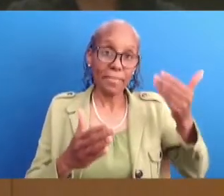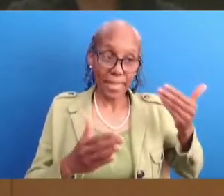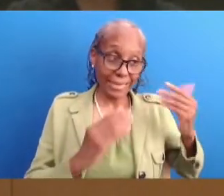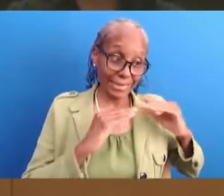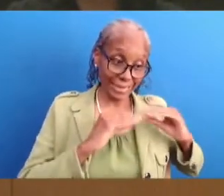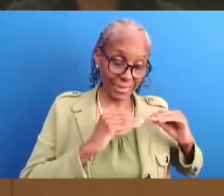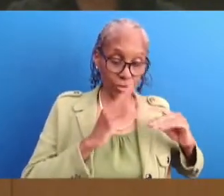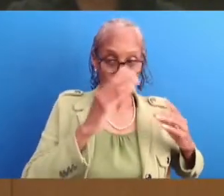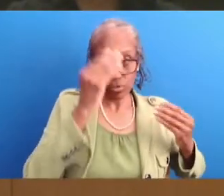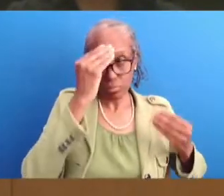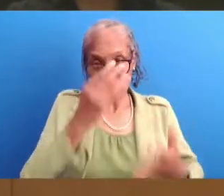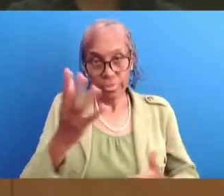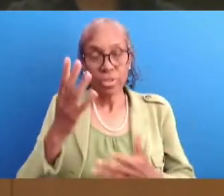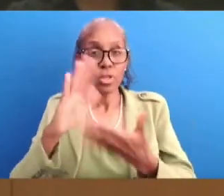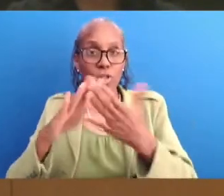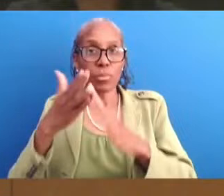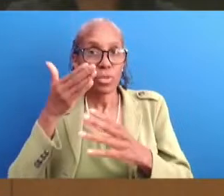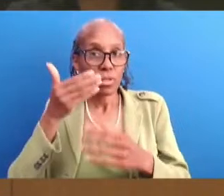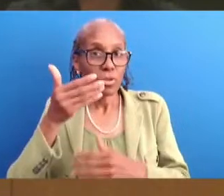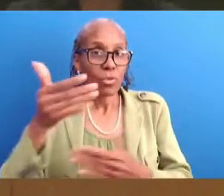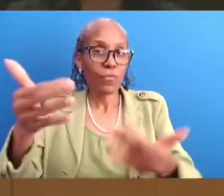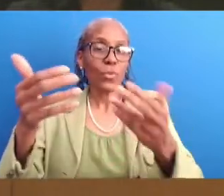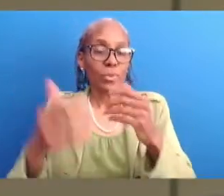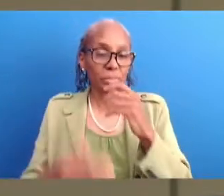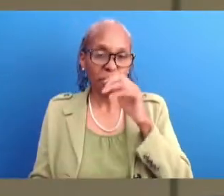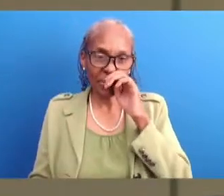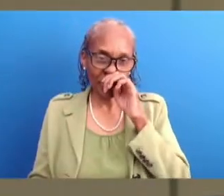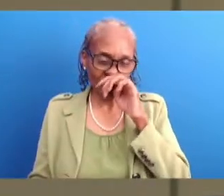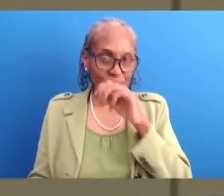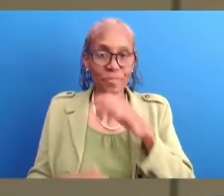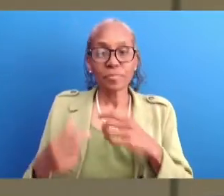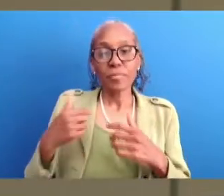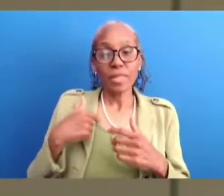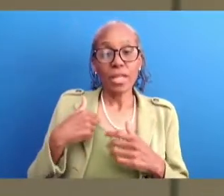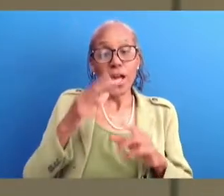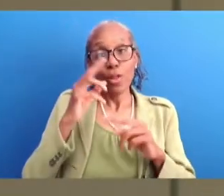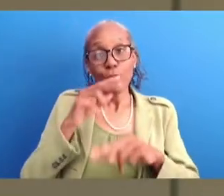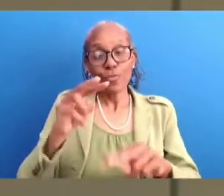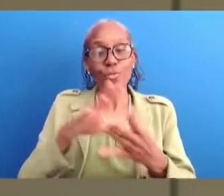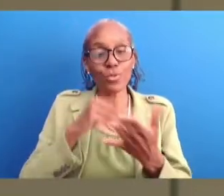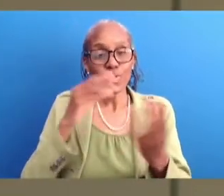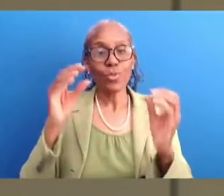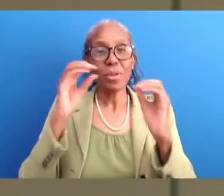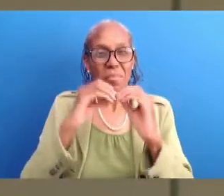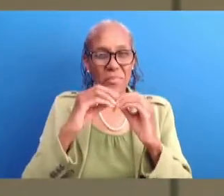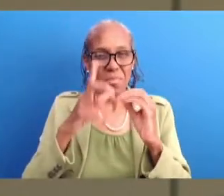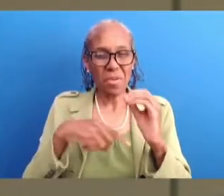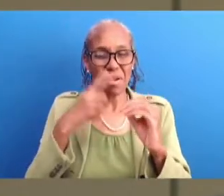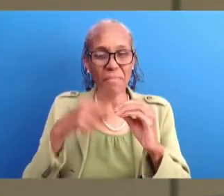TEACH LESSONS FROM THE PAST IN ORDER TO INFORM OUR COMMUNITY